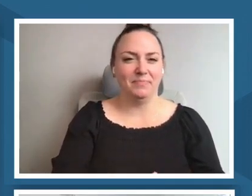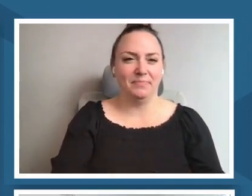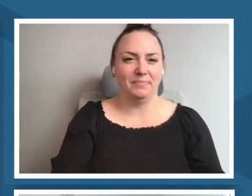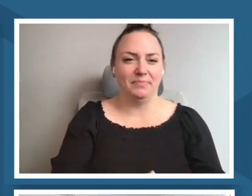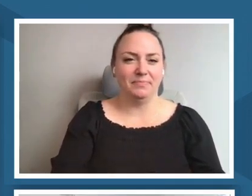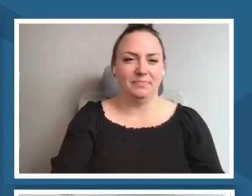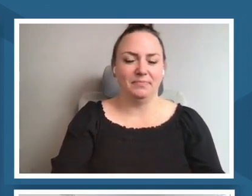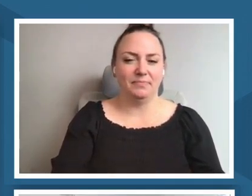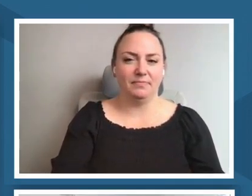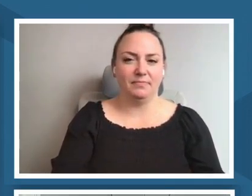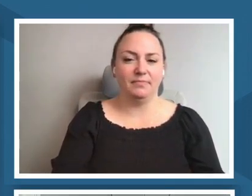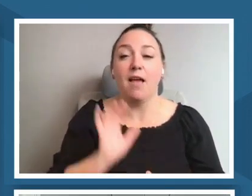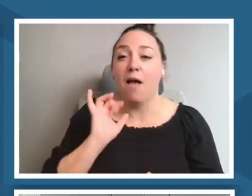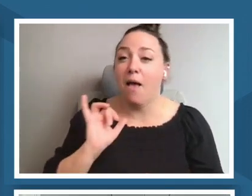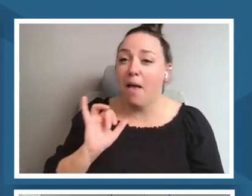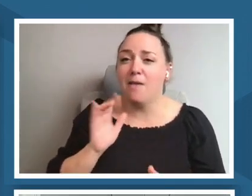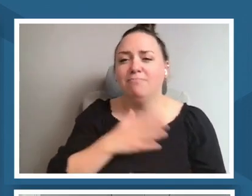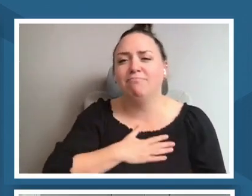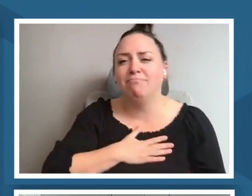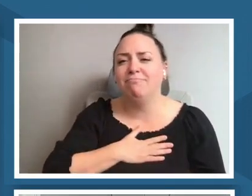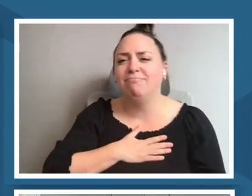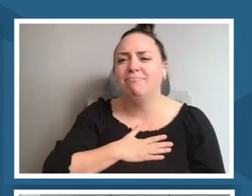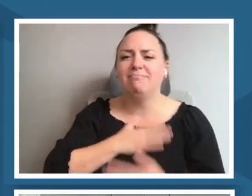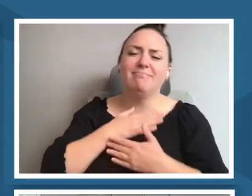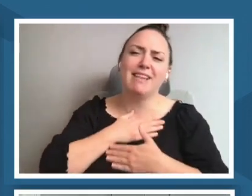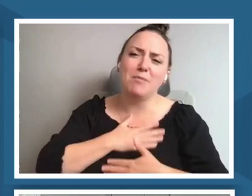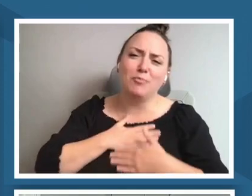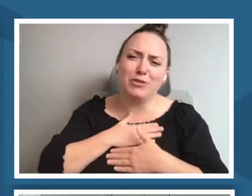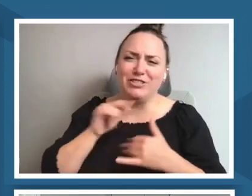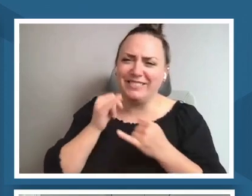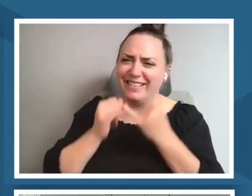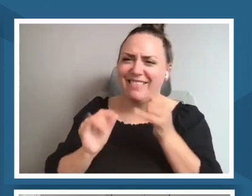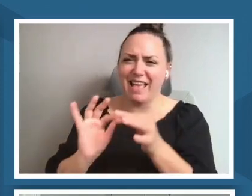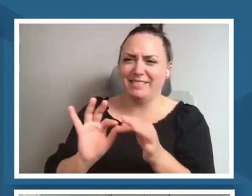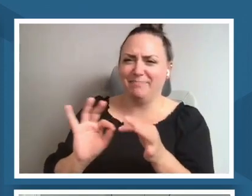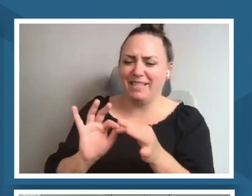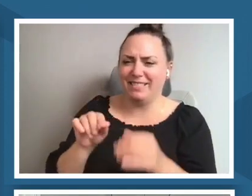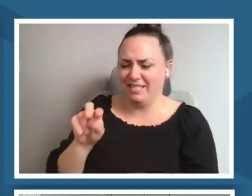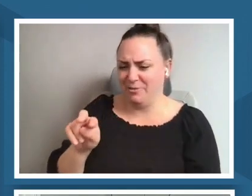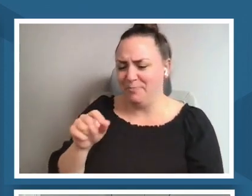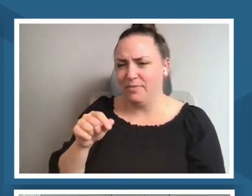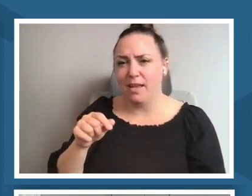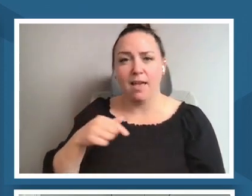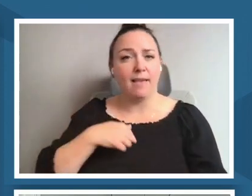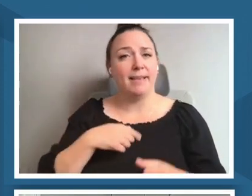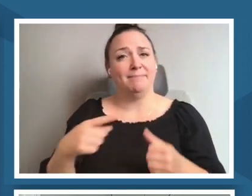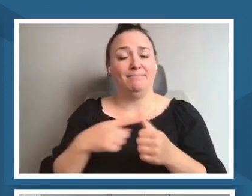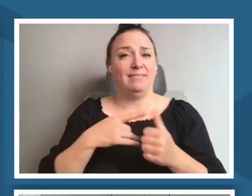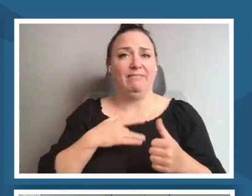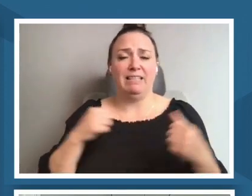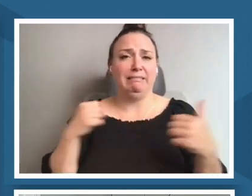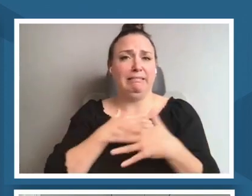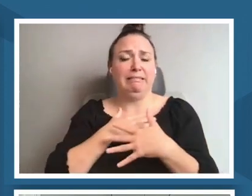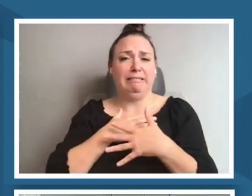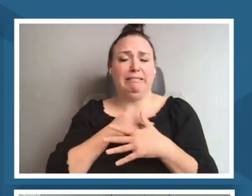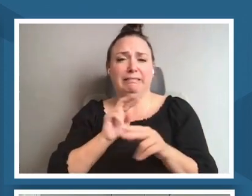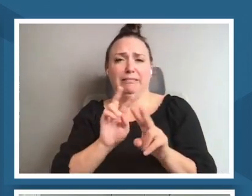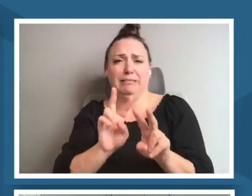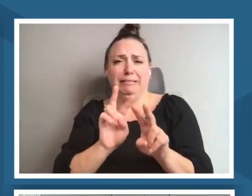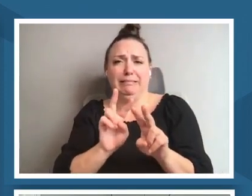oh i still appreciate this last um note here and and i initially felt menace and